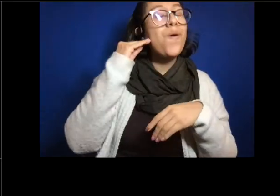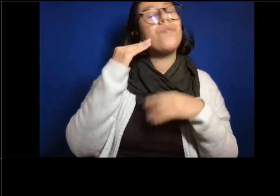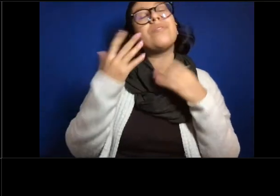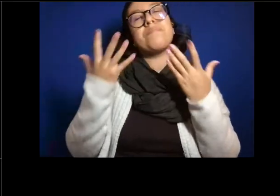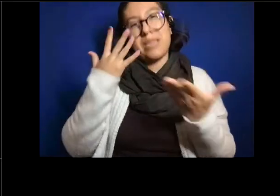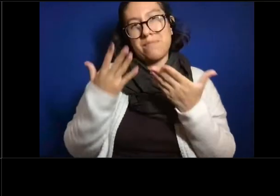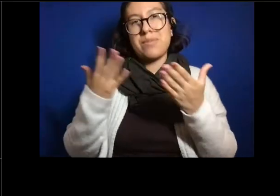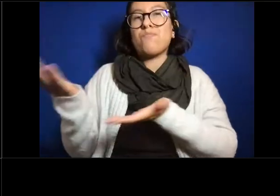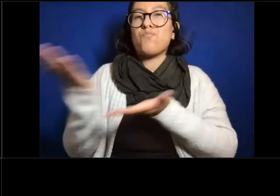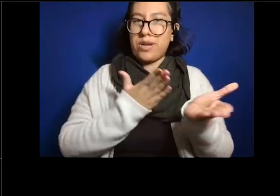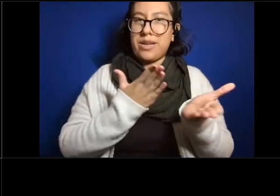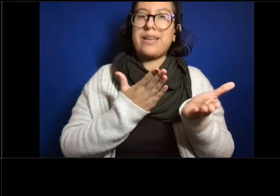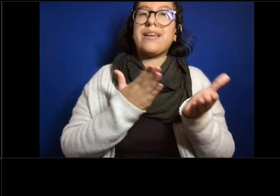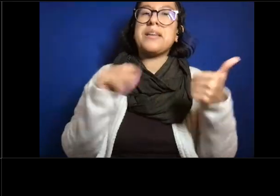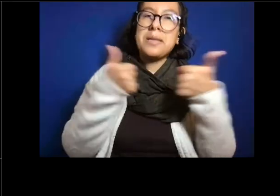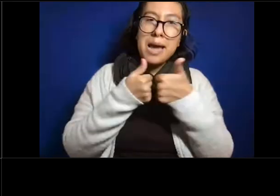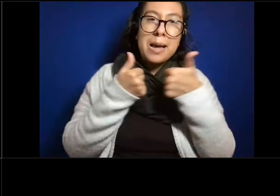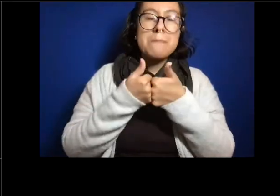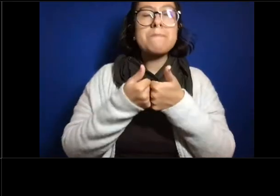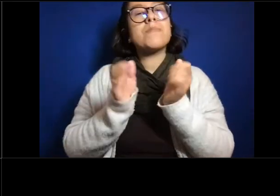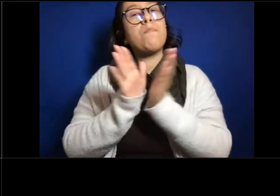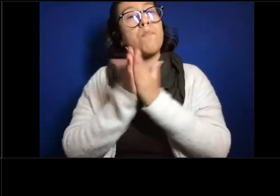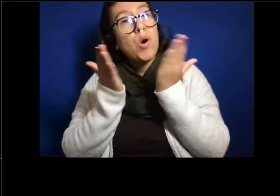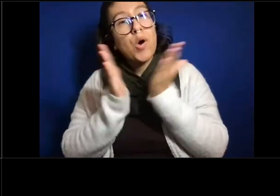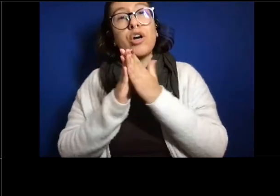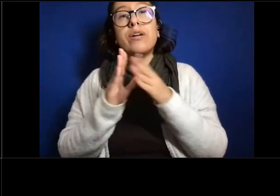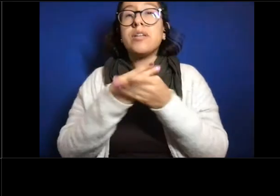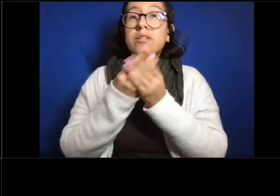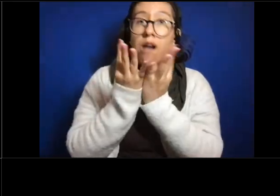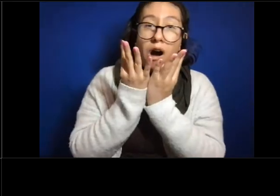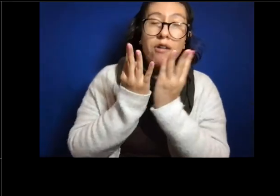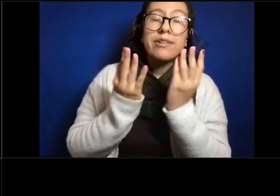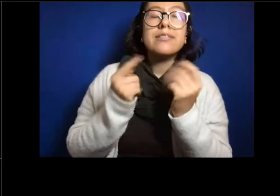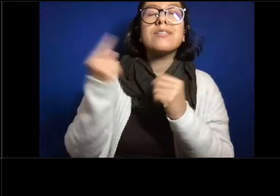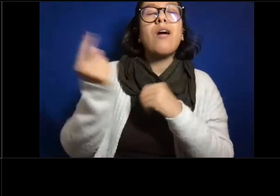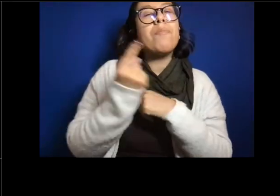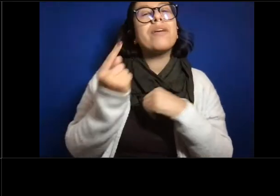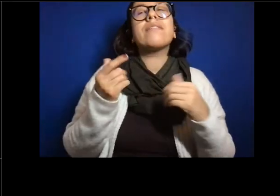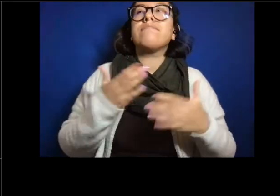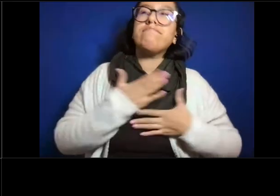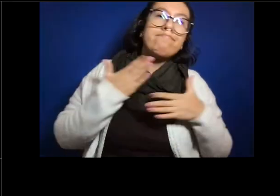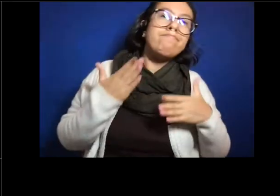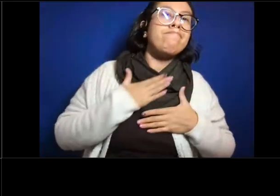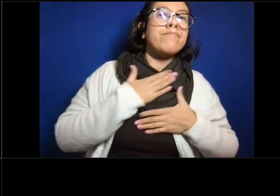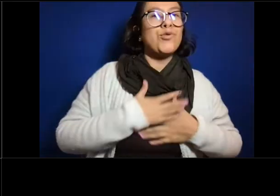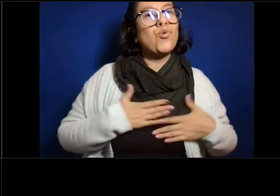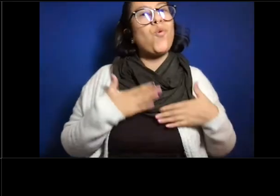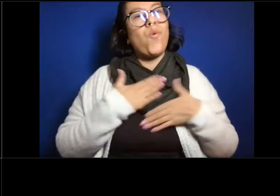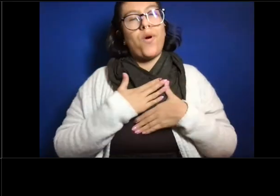So some books or cards or something that are small but can help to keep you entertained is a fun